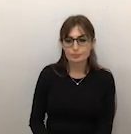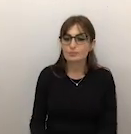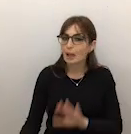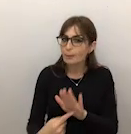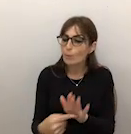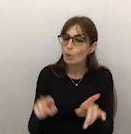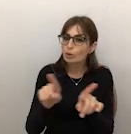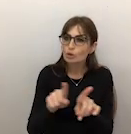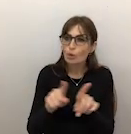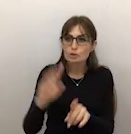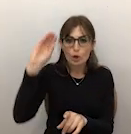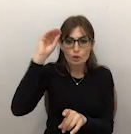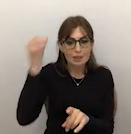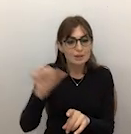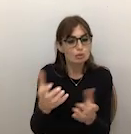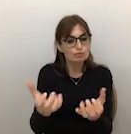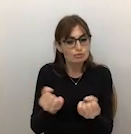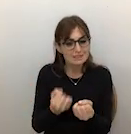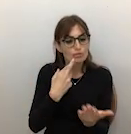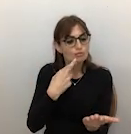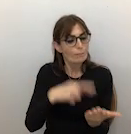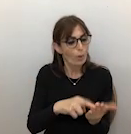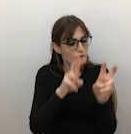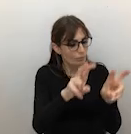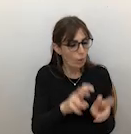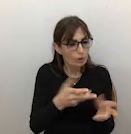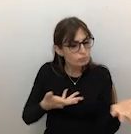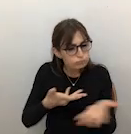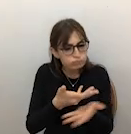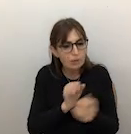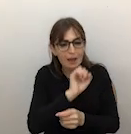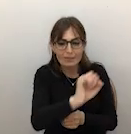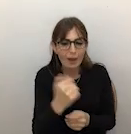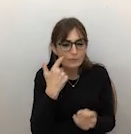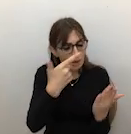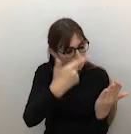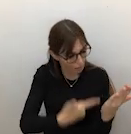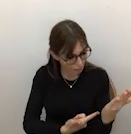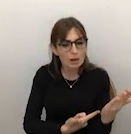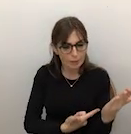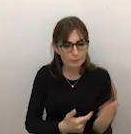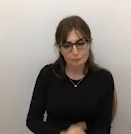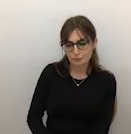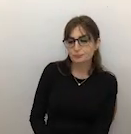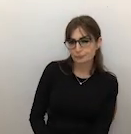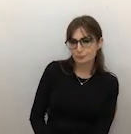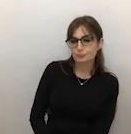the committee should receive reports from the auditor and discuss with them their findings from the conduct of the audit.